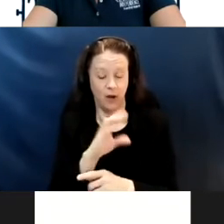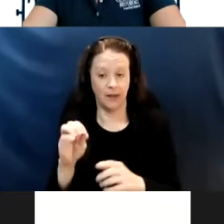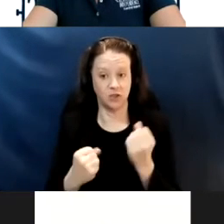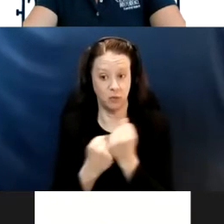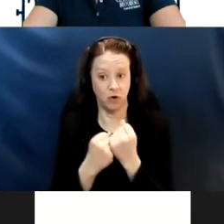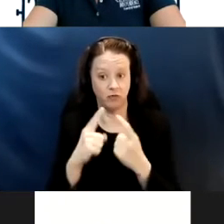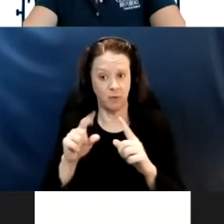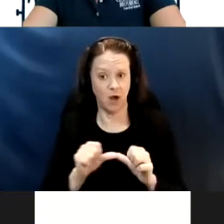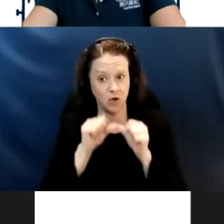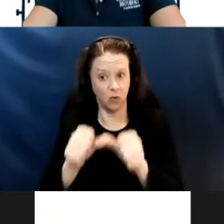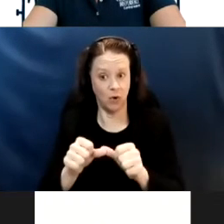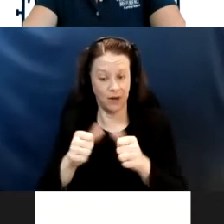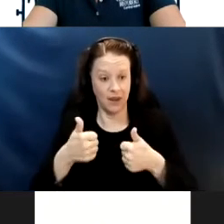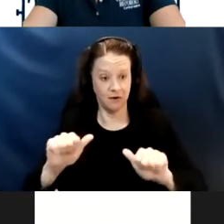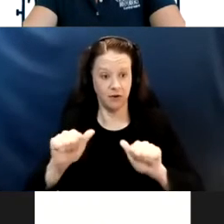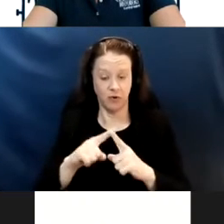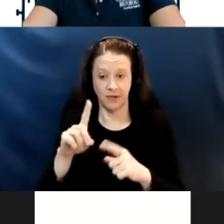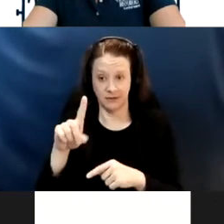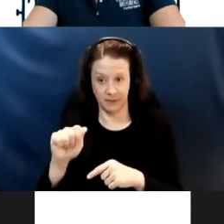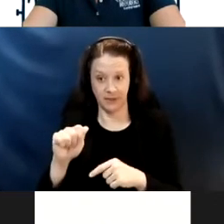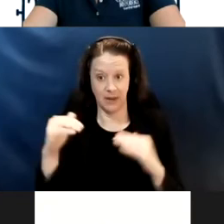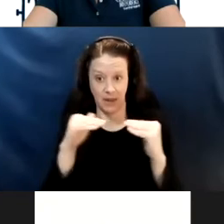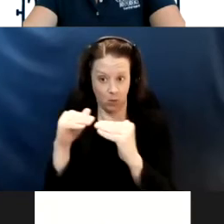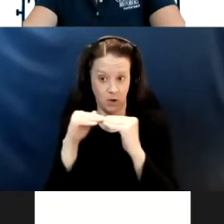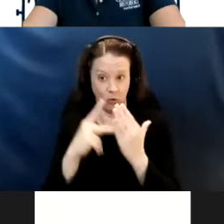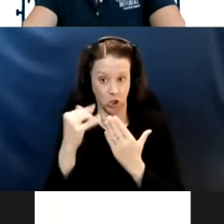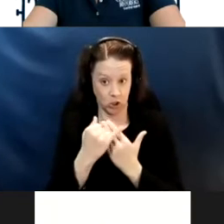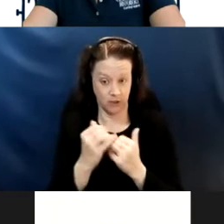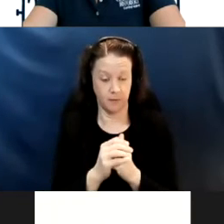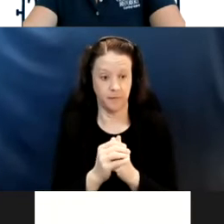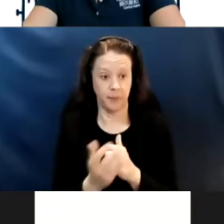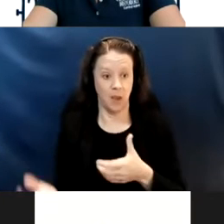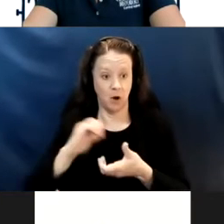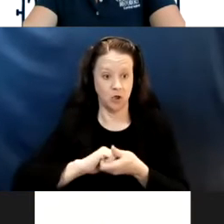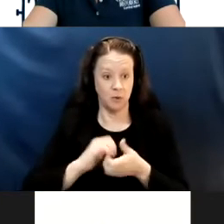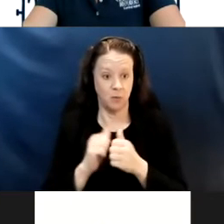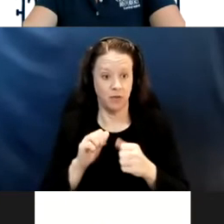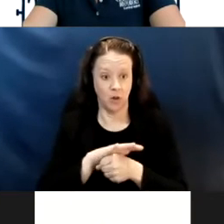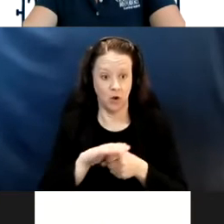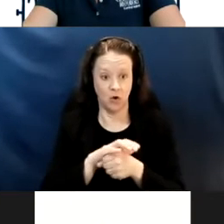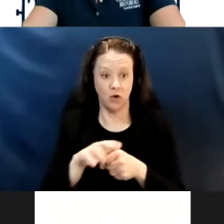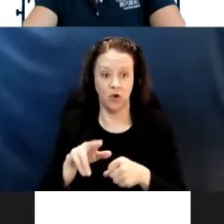by the Disability Equity Project. The partnership with the local UCSF